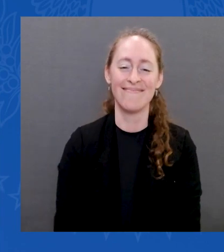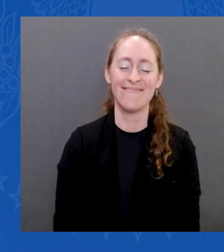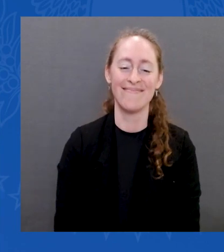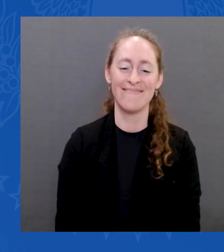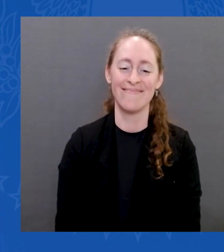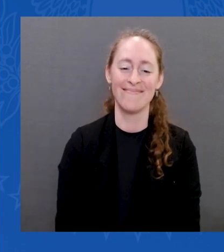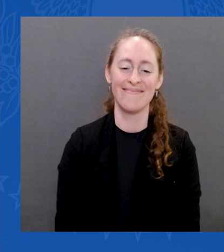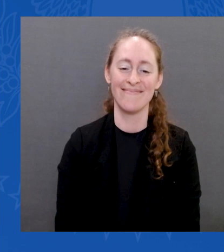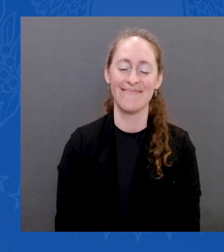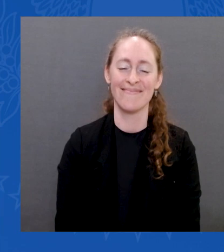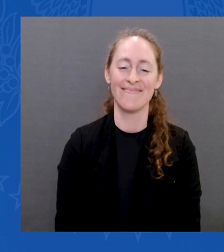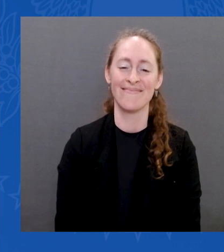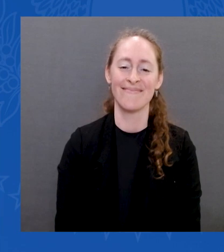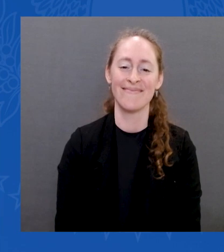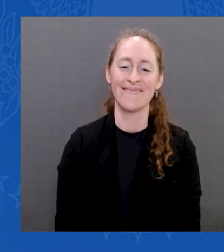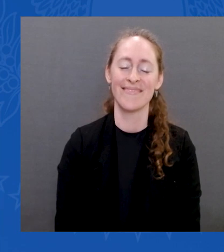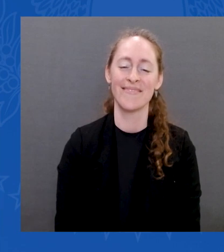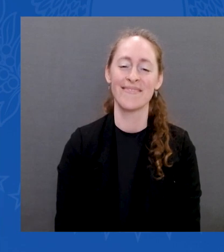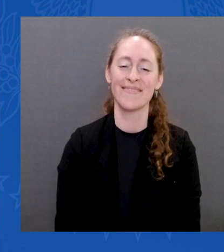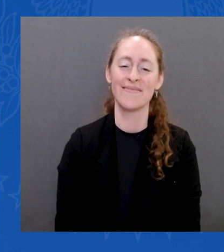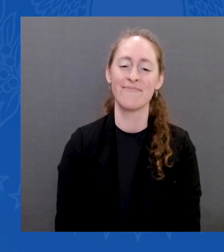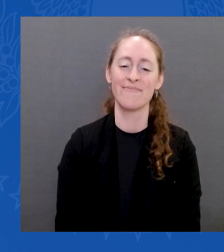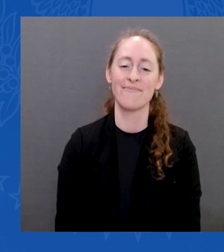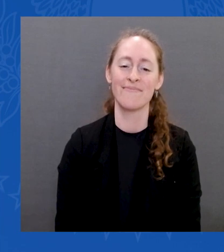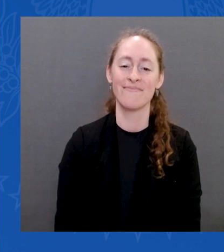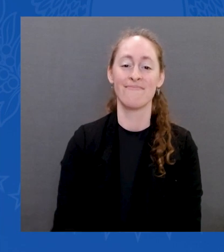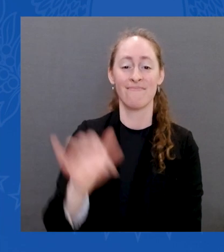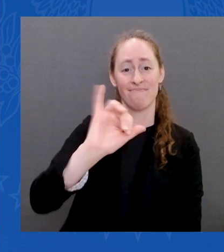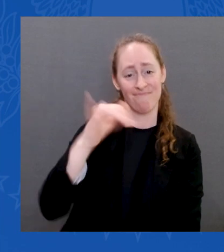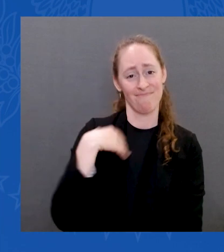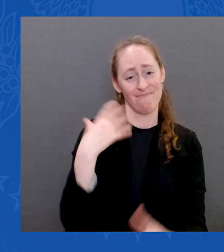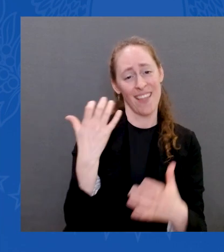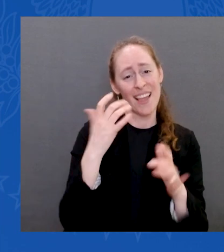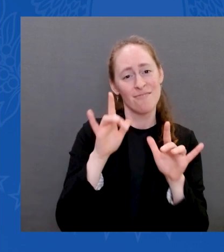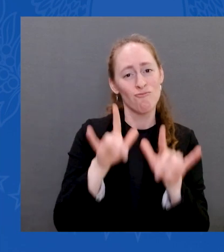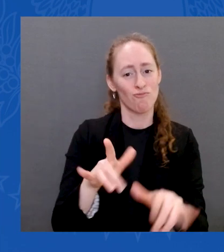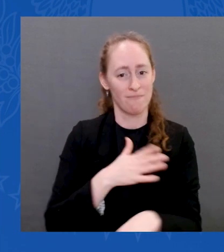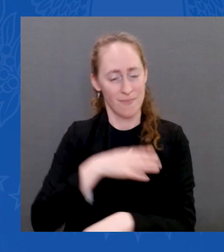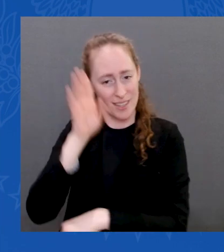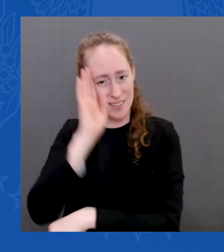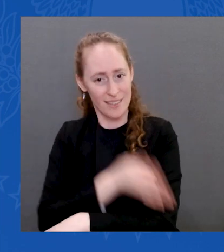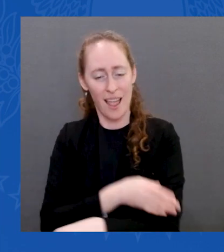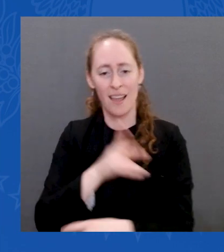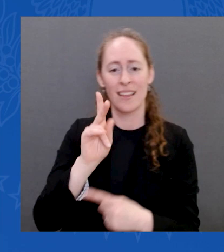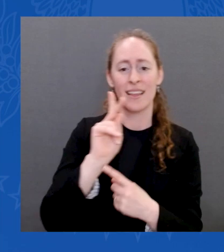And my two sons, K.J., Kurt Jr and K.J. and Corey